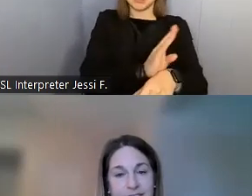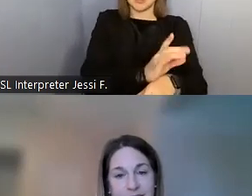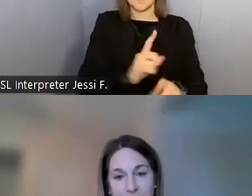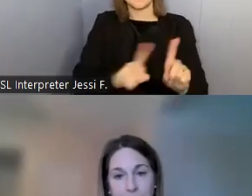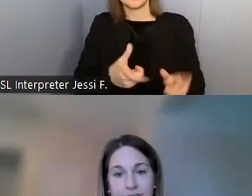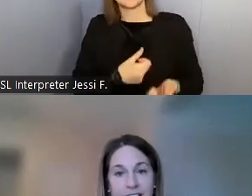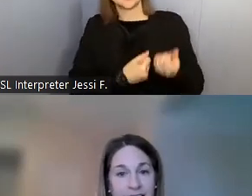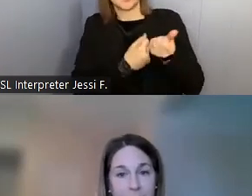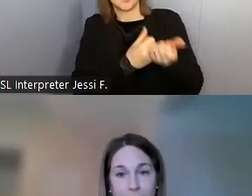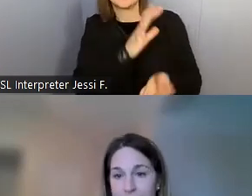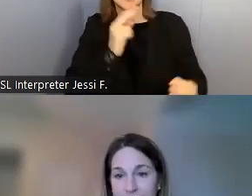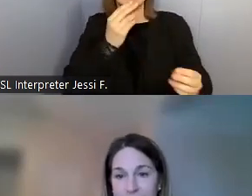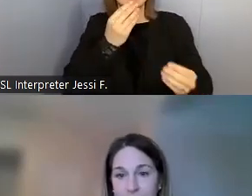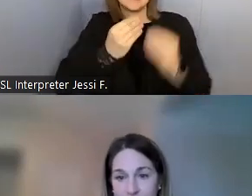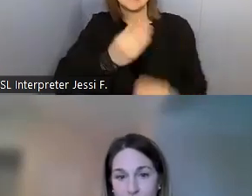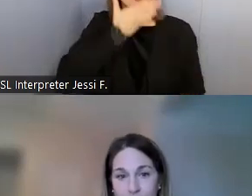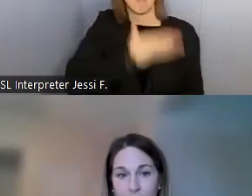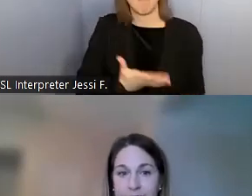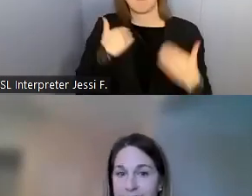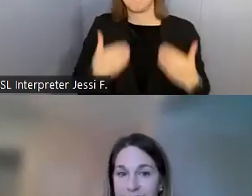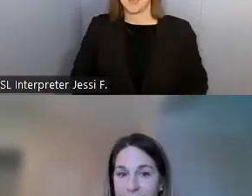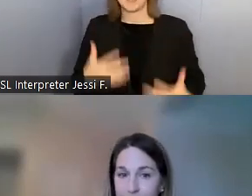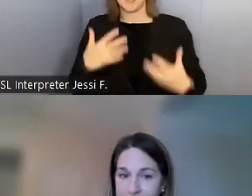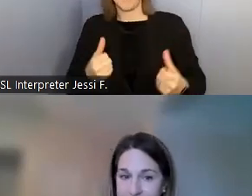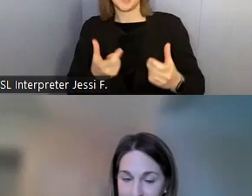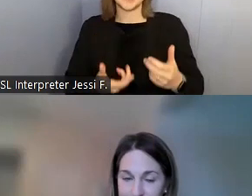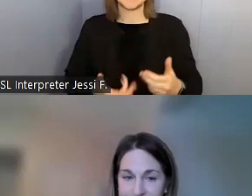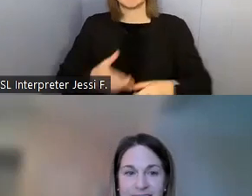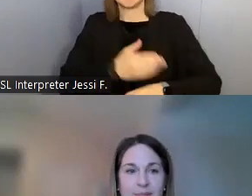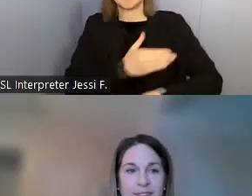a sustainable and highly personalized framework one healthy habit at a time.